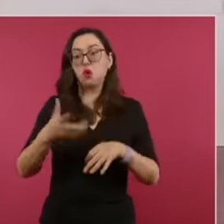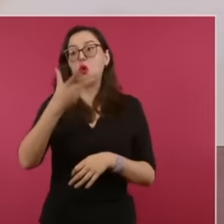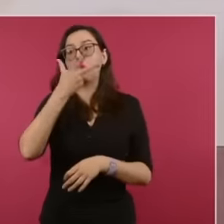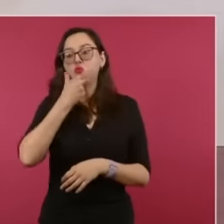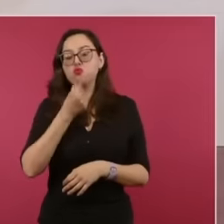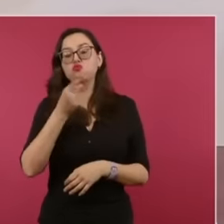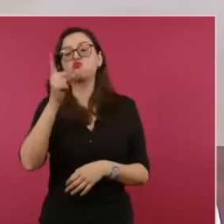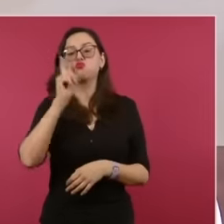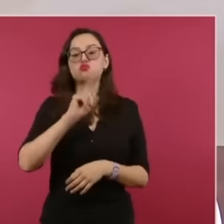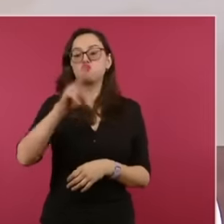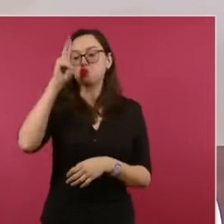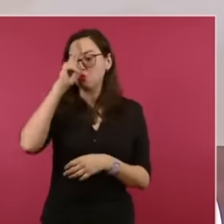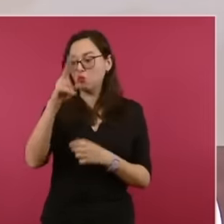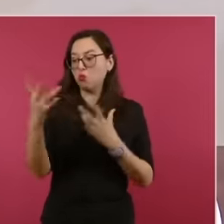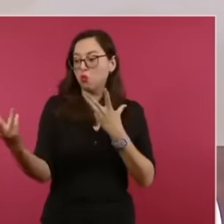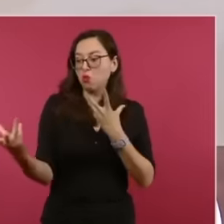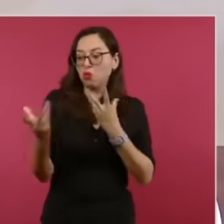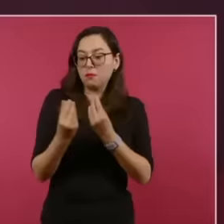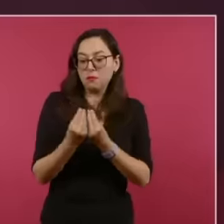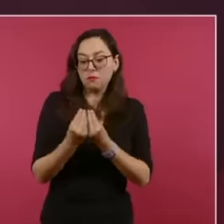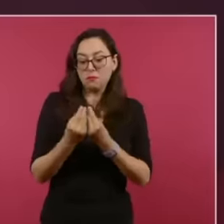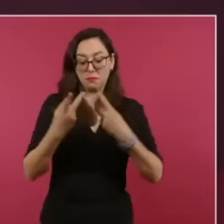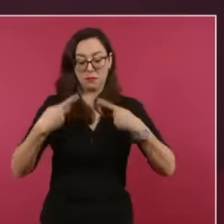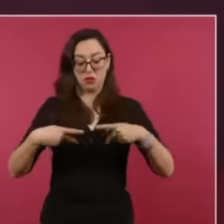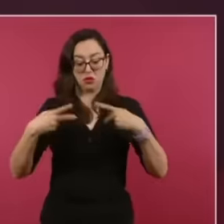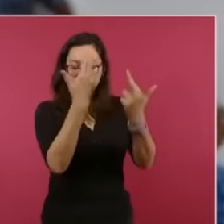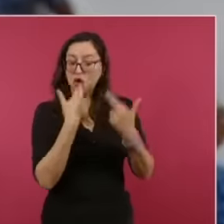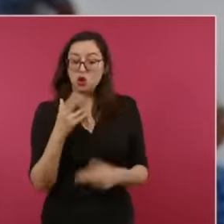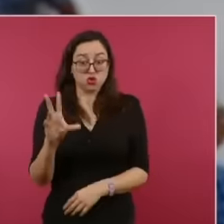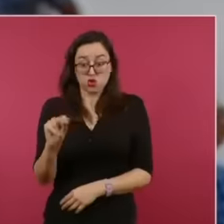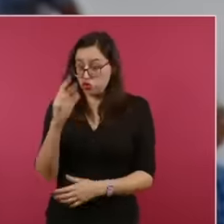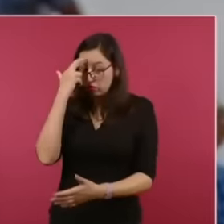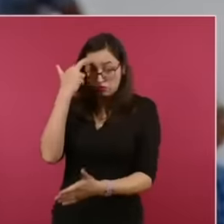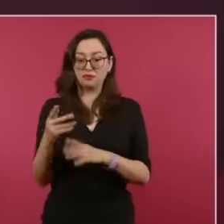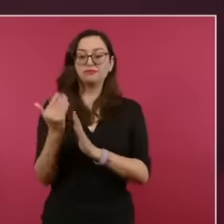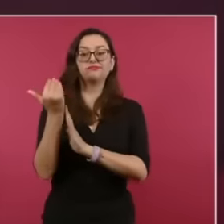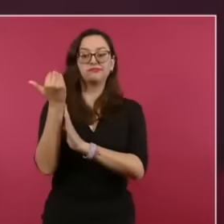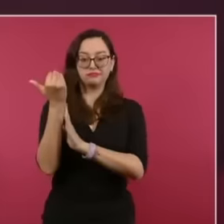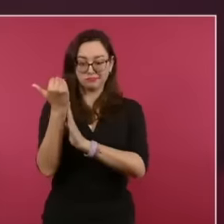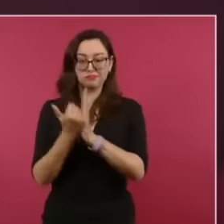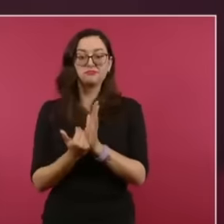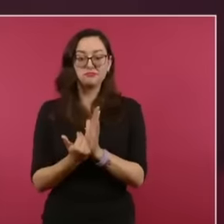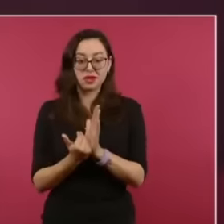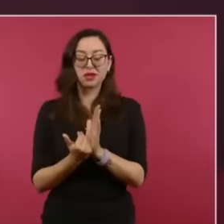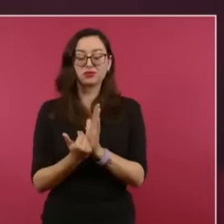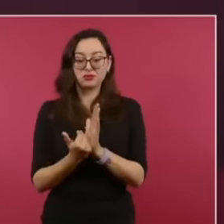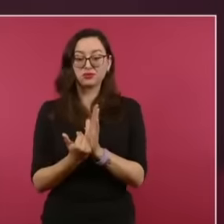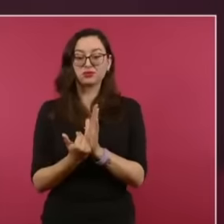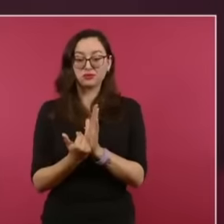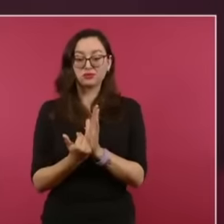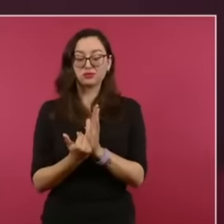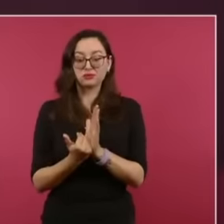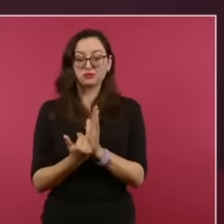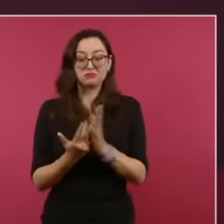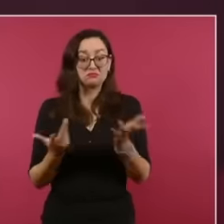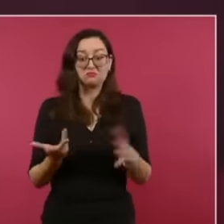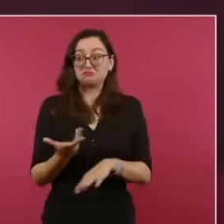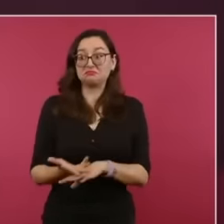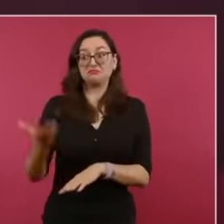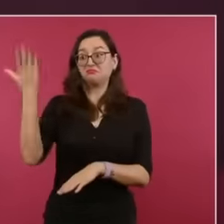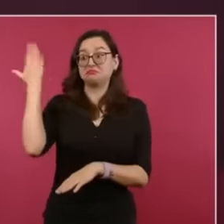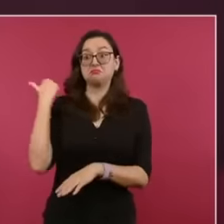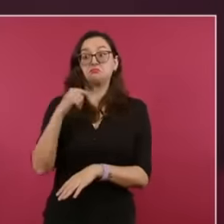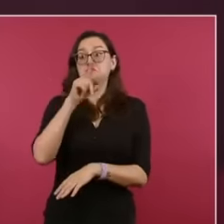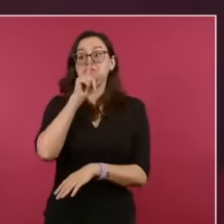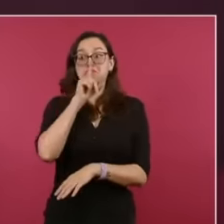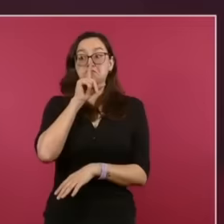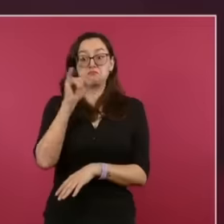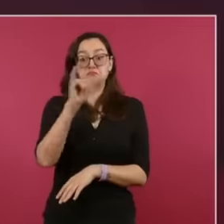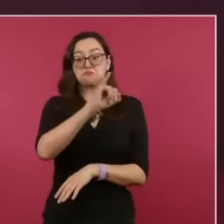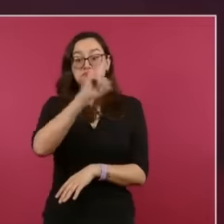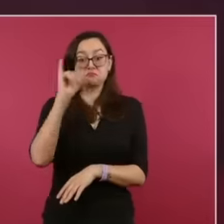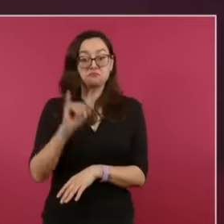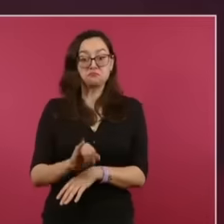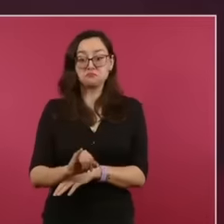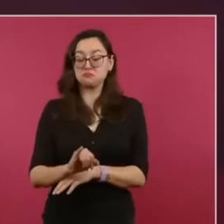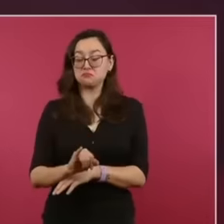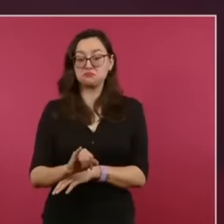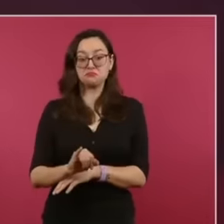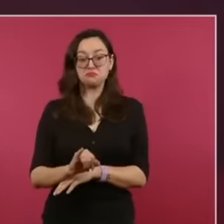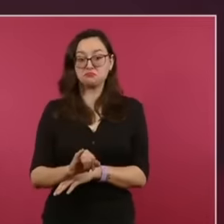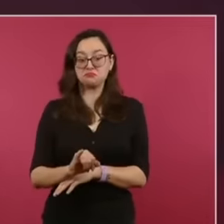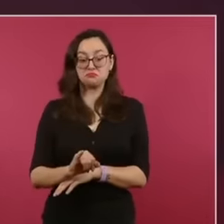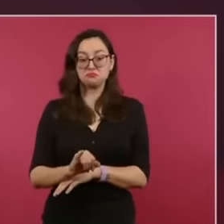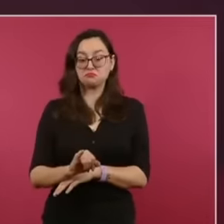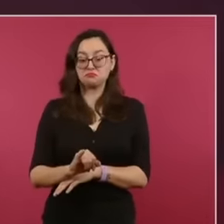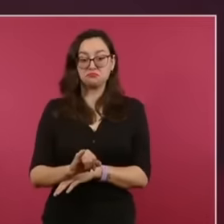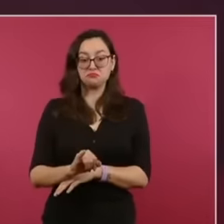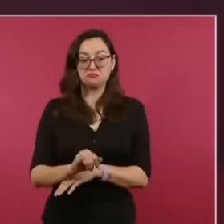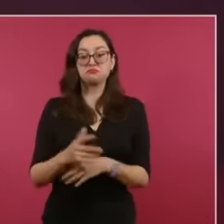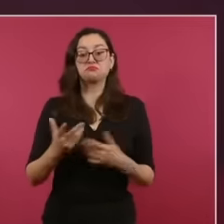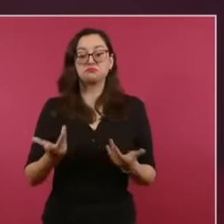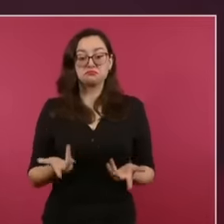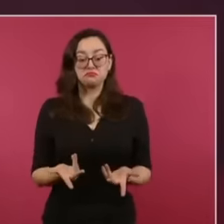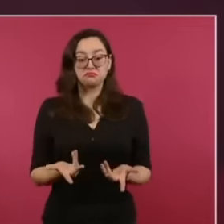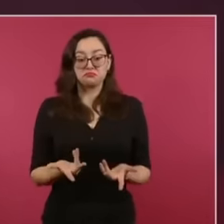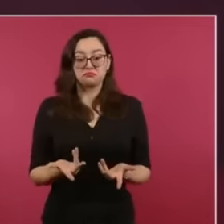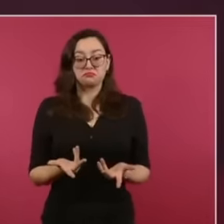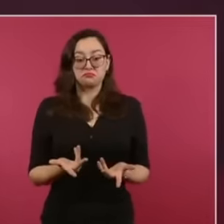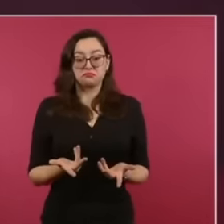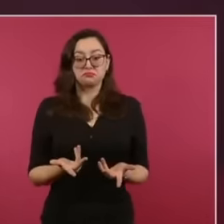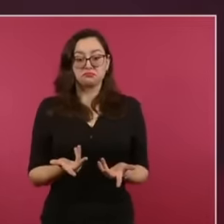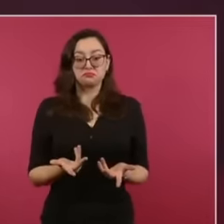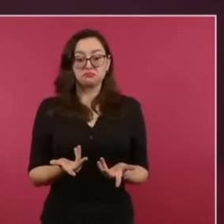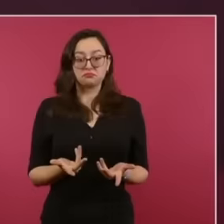to reduce poverty in Mexico as has never been seen in decades. Hopefully you will be able to